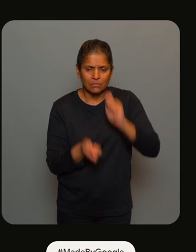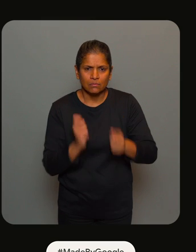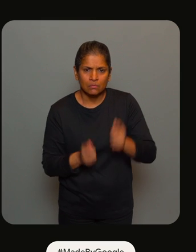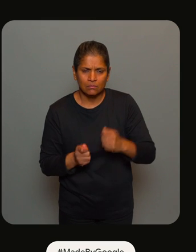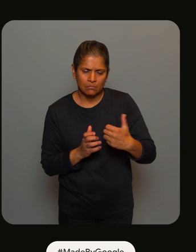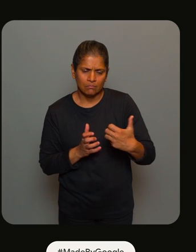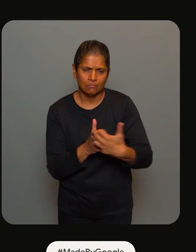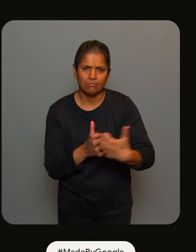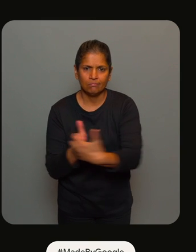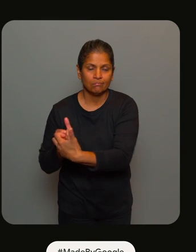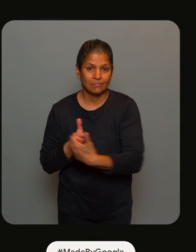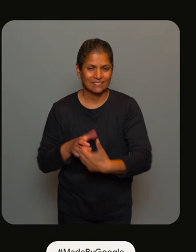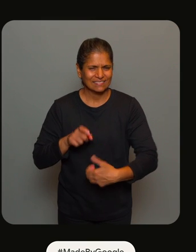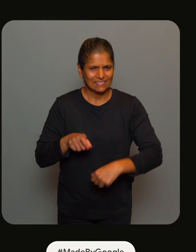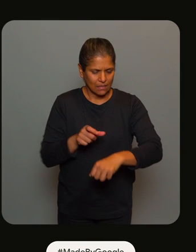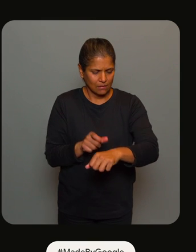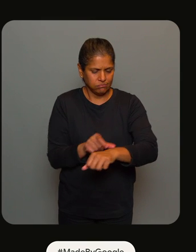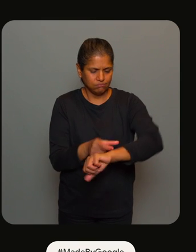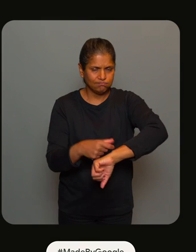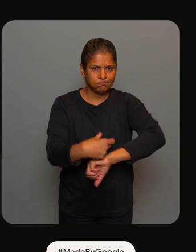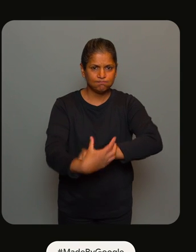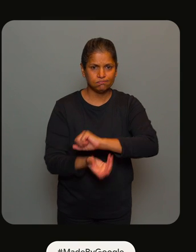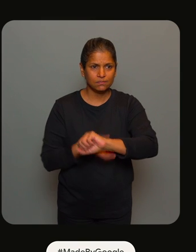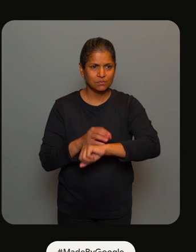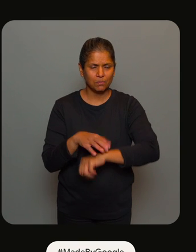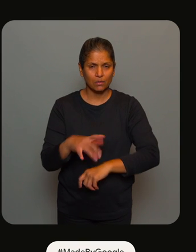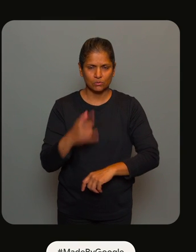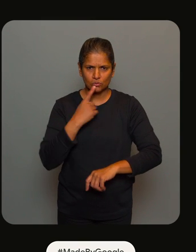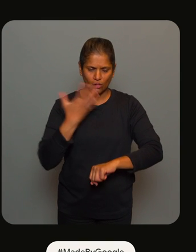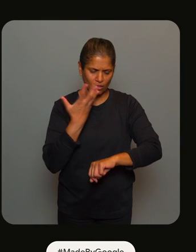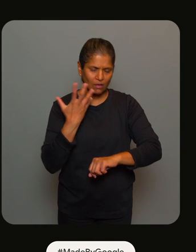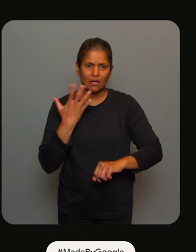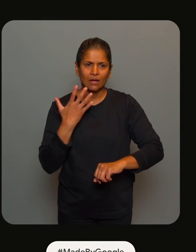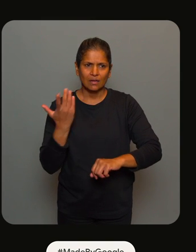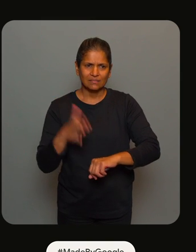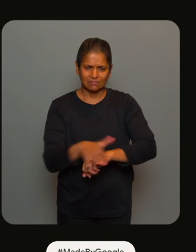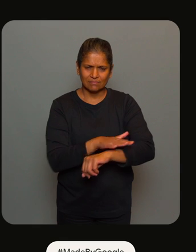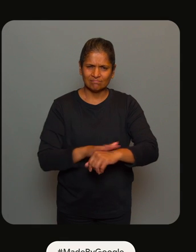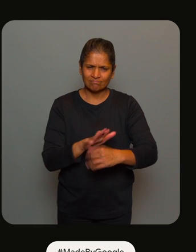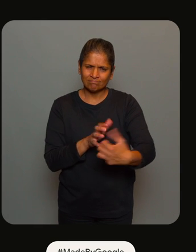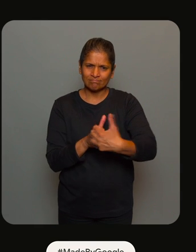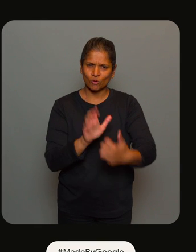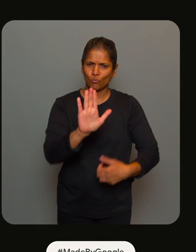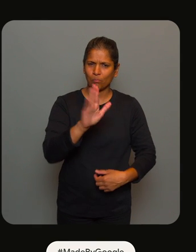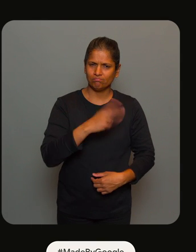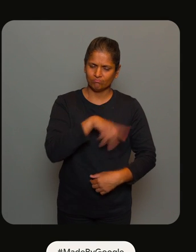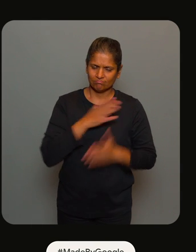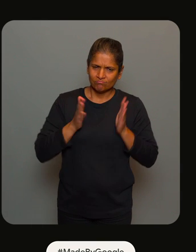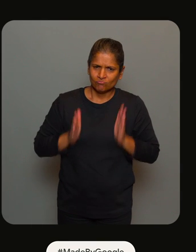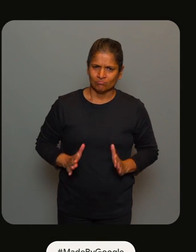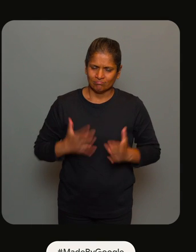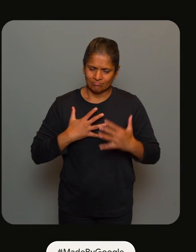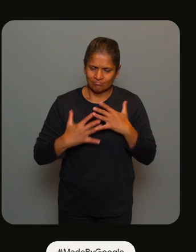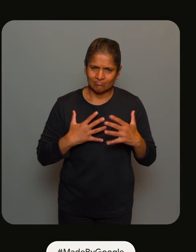And it completely transforms Pixel Watch to match your vibe. With the Active band, you get the all-day flexibility of a